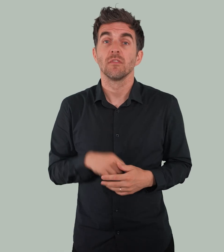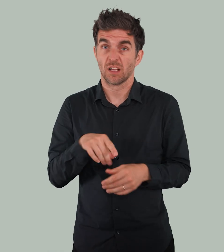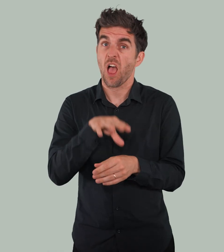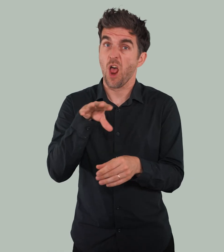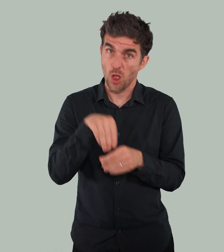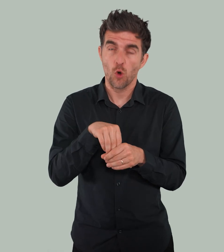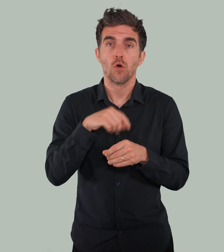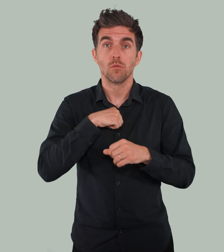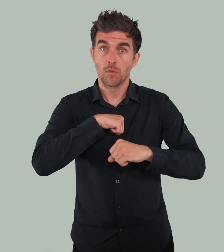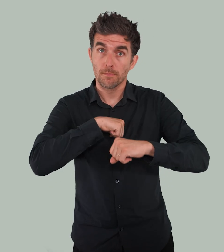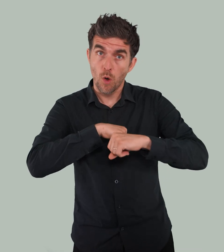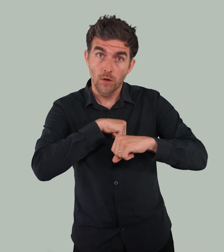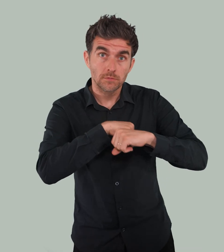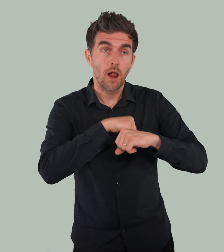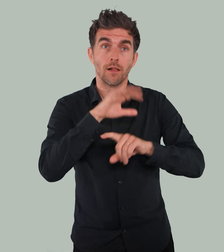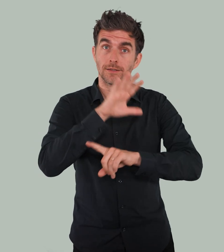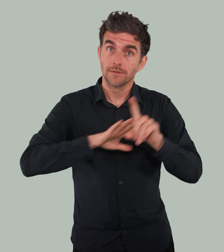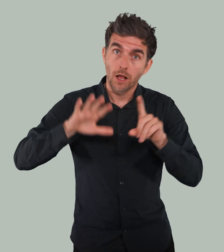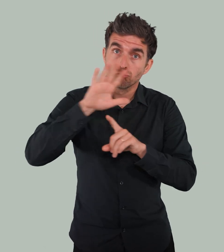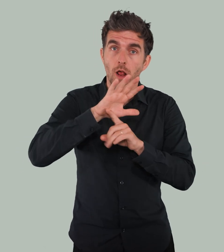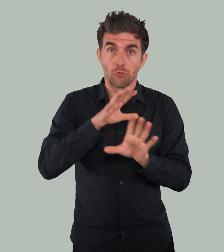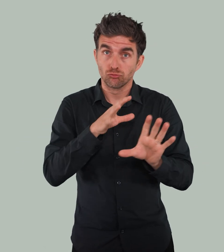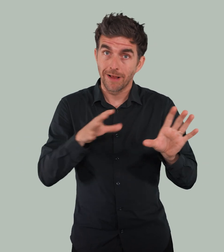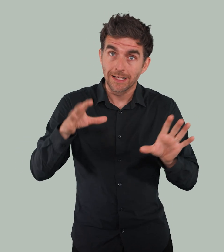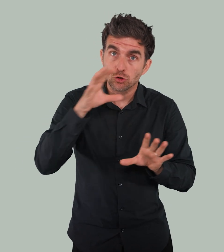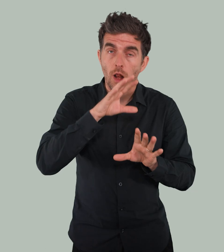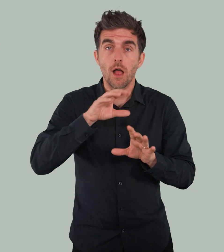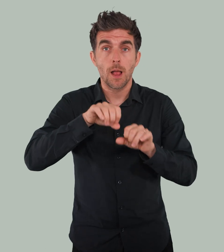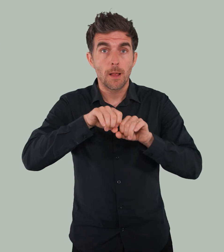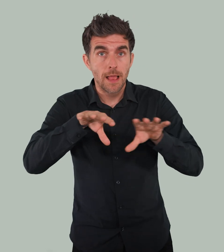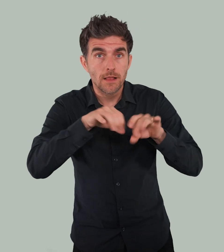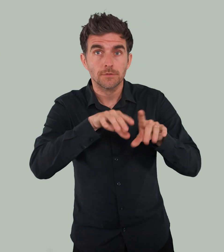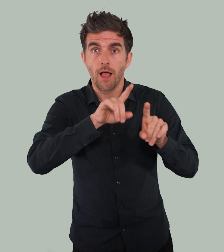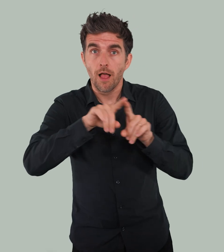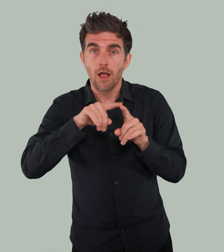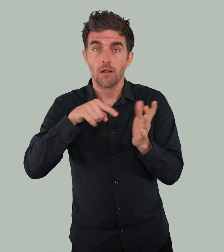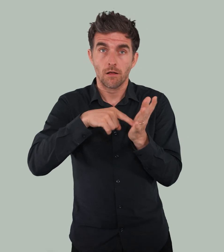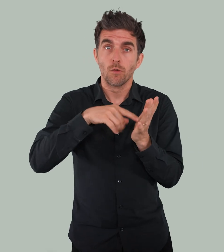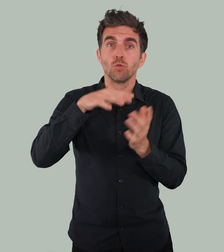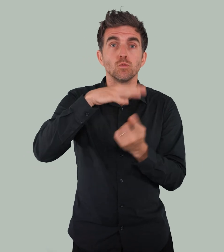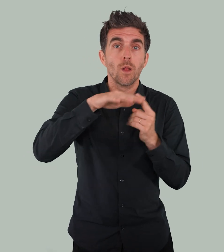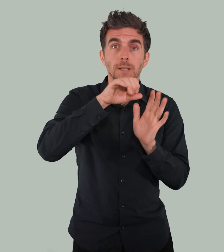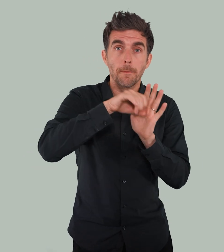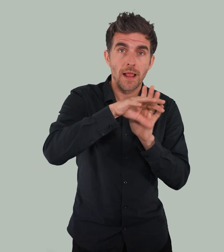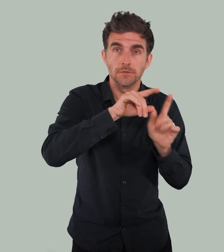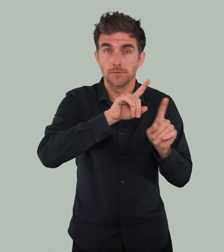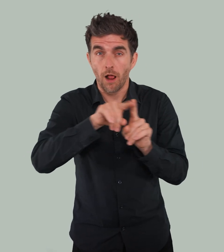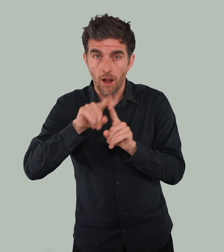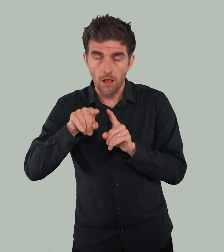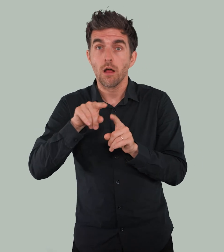This included promotion through national and regional media, social media channels